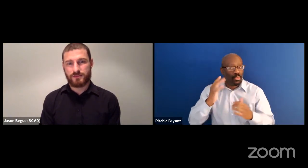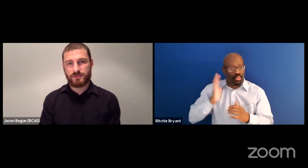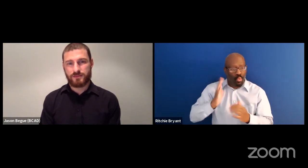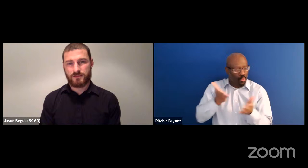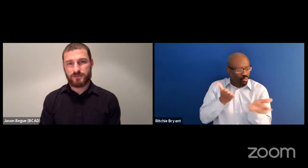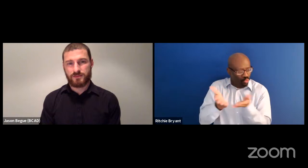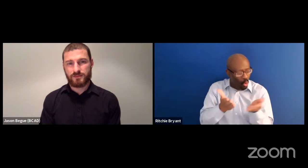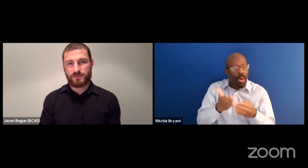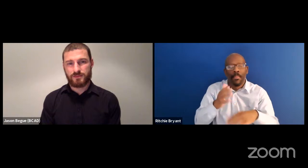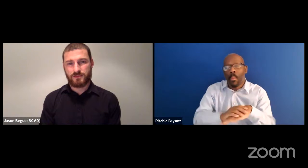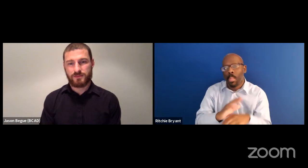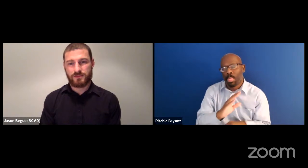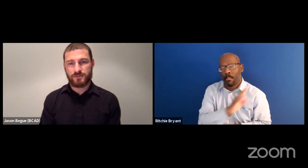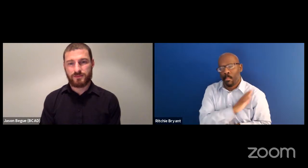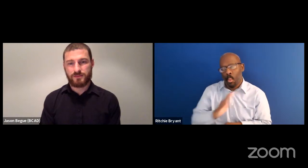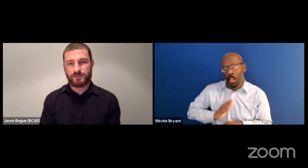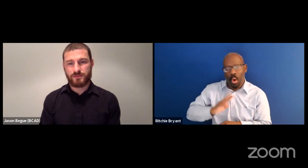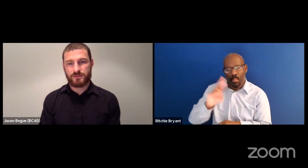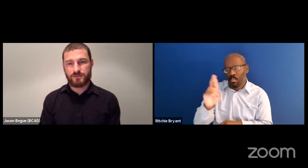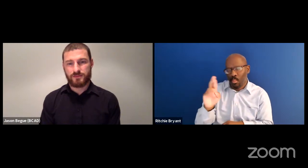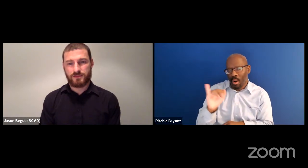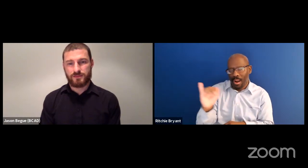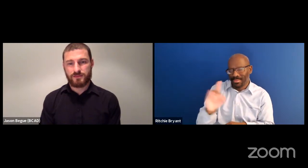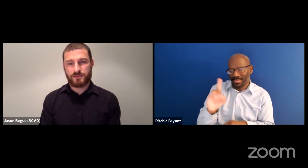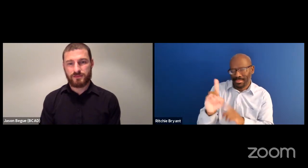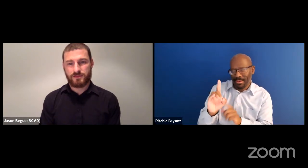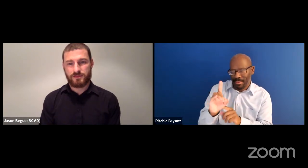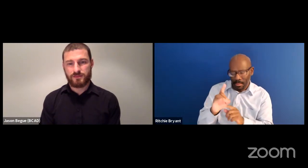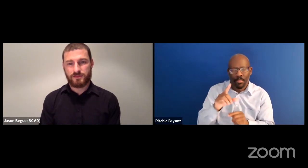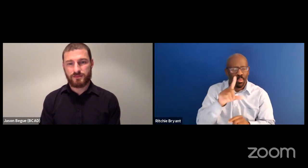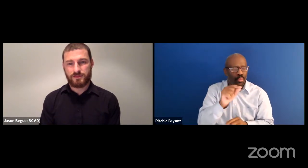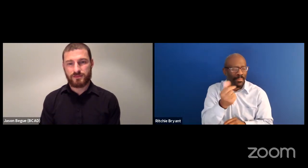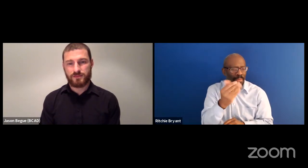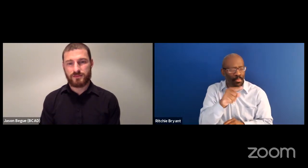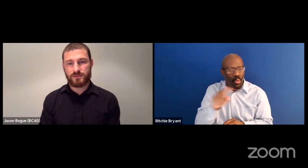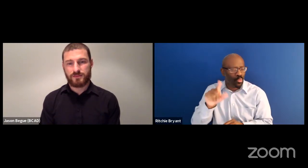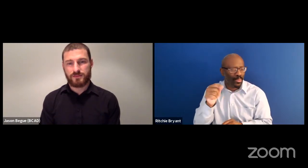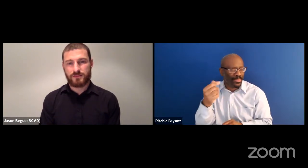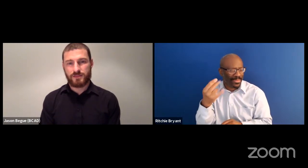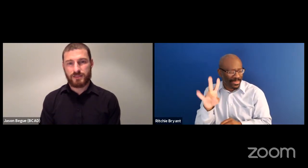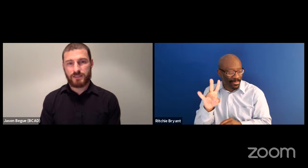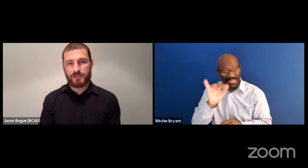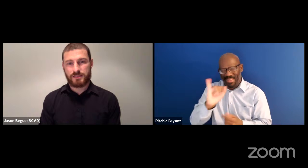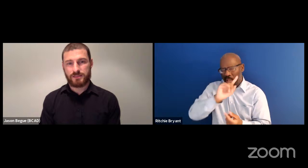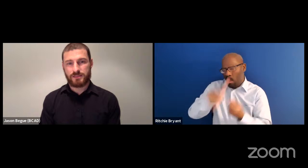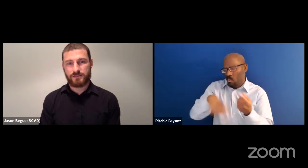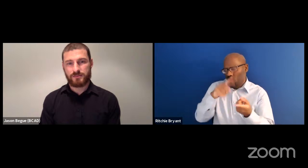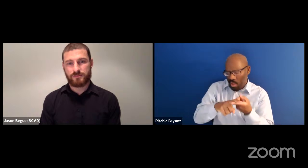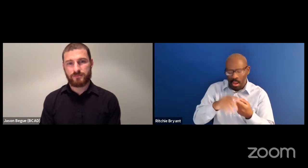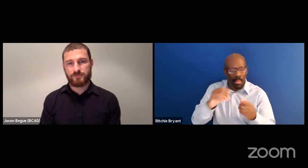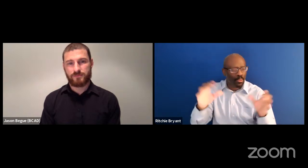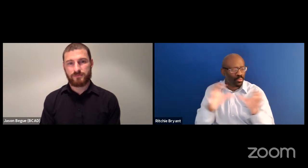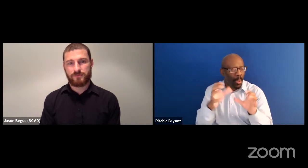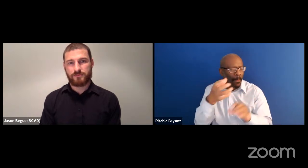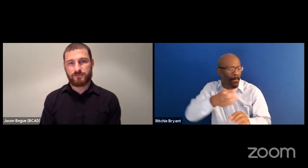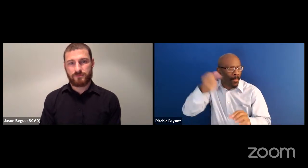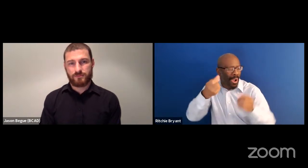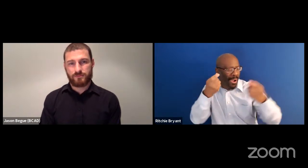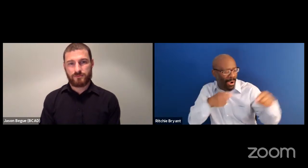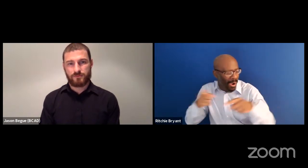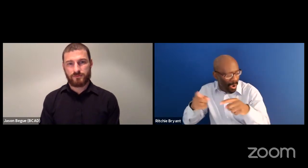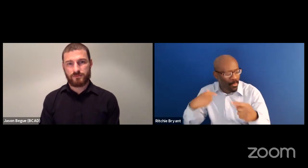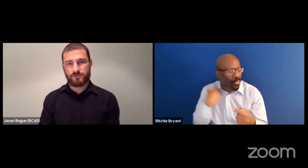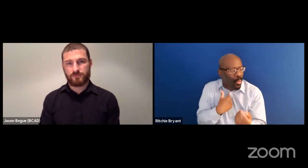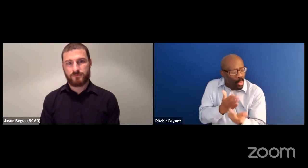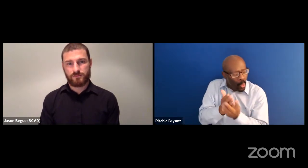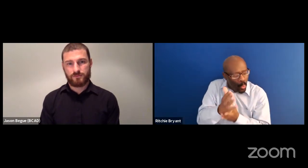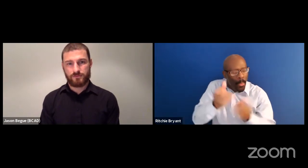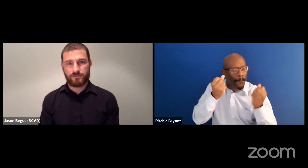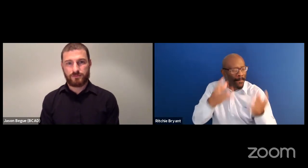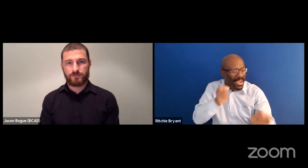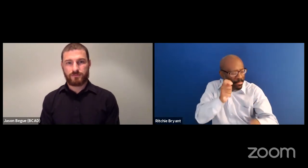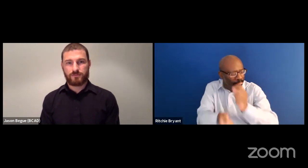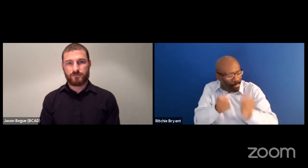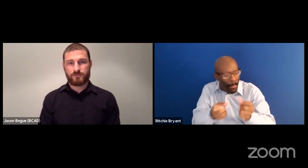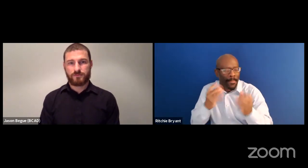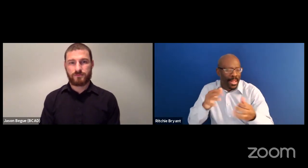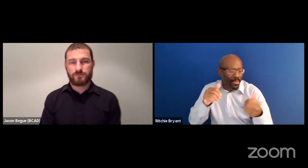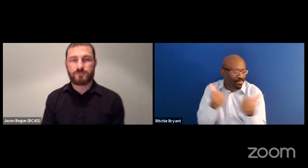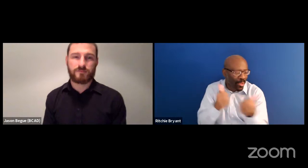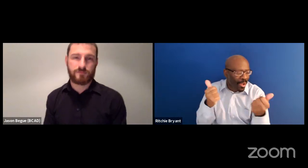in different organizations. I served on the board 06RID. At that time, there was a lot